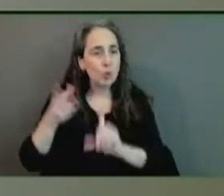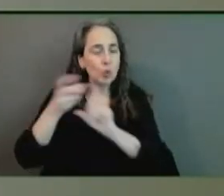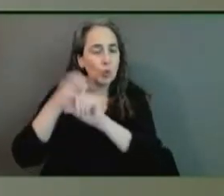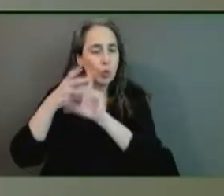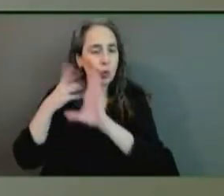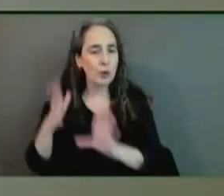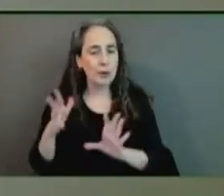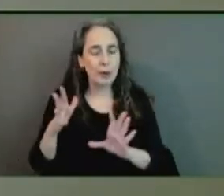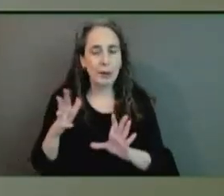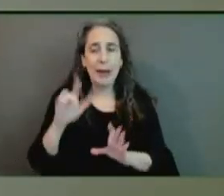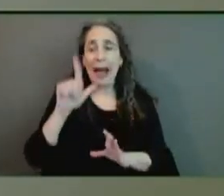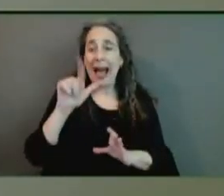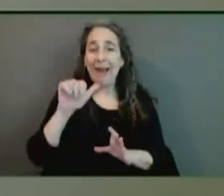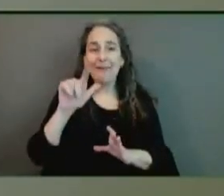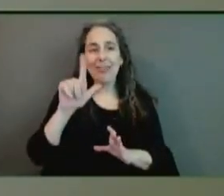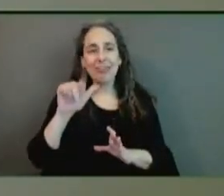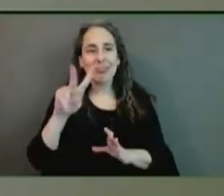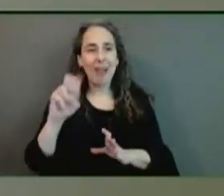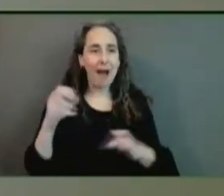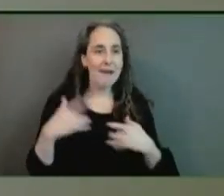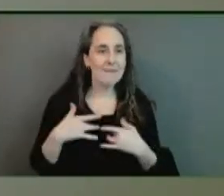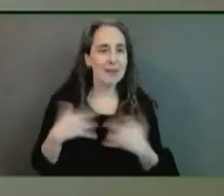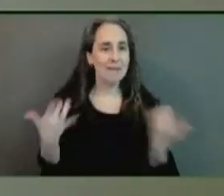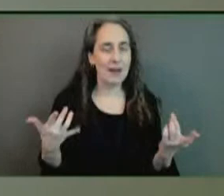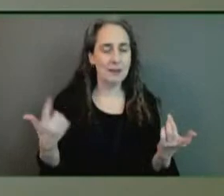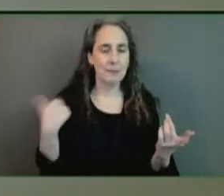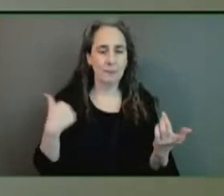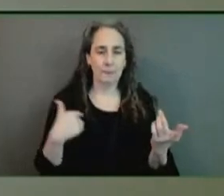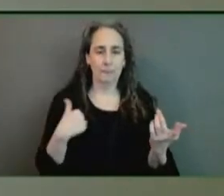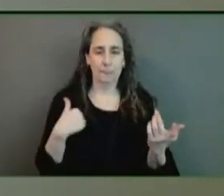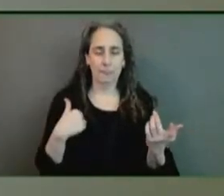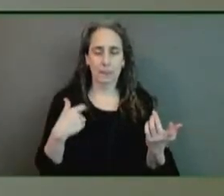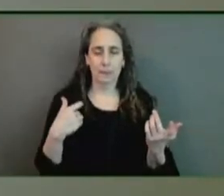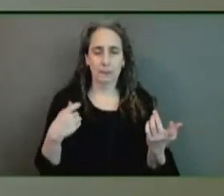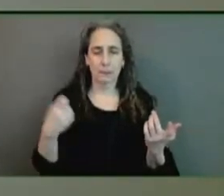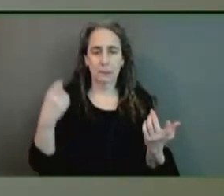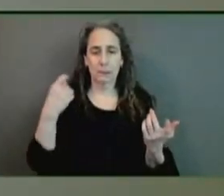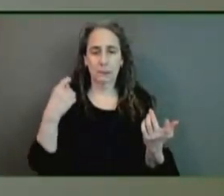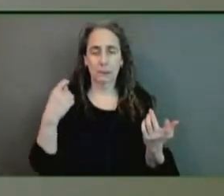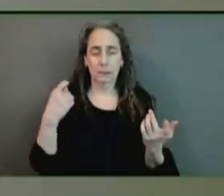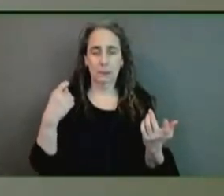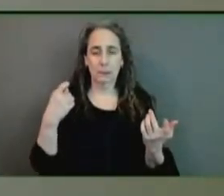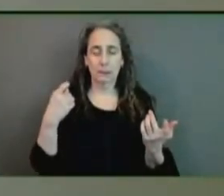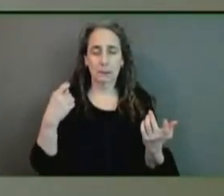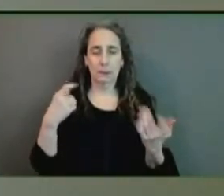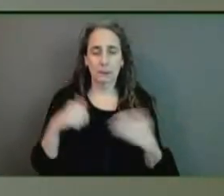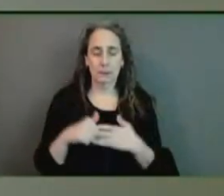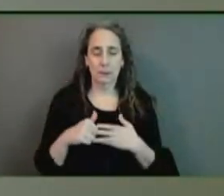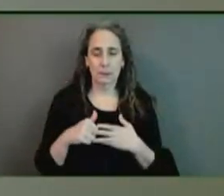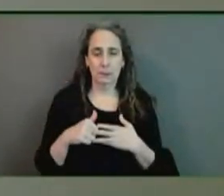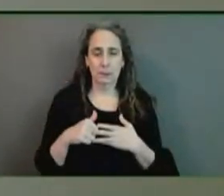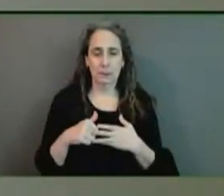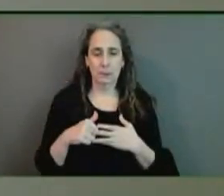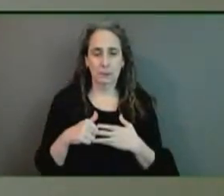our rruiters have Live events